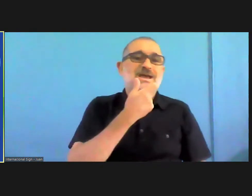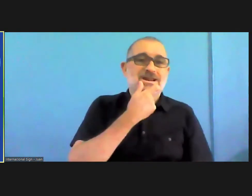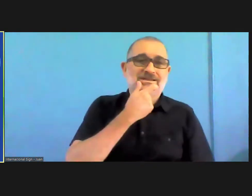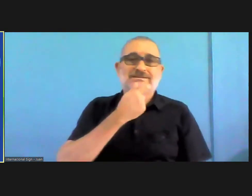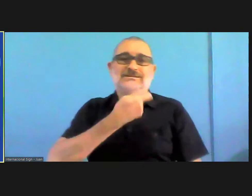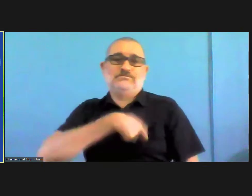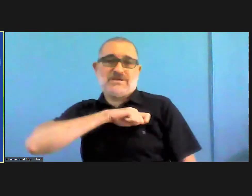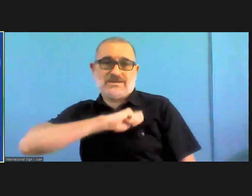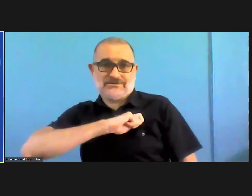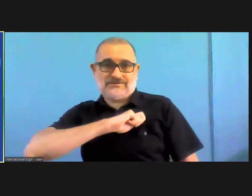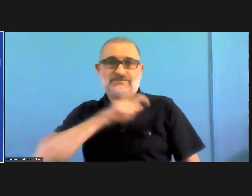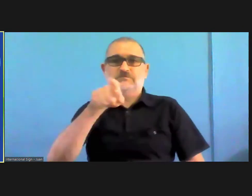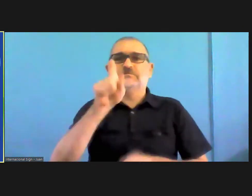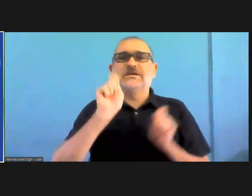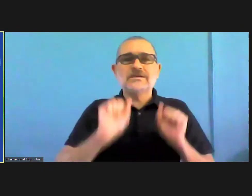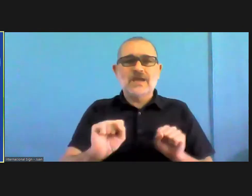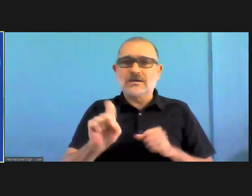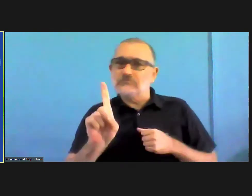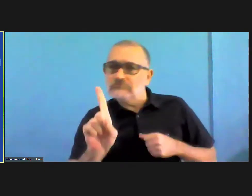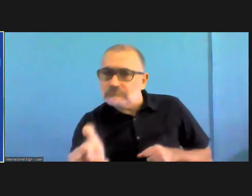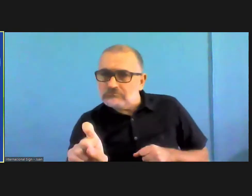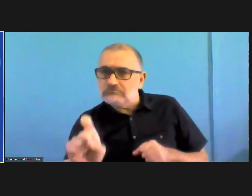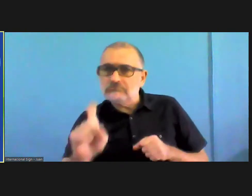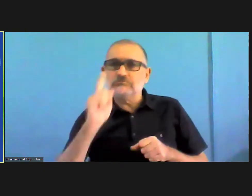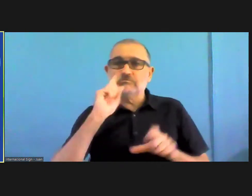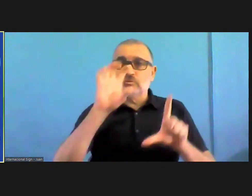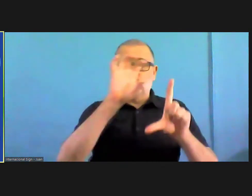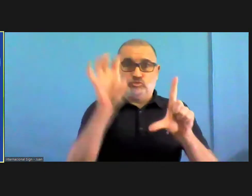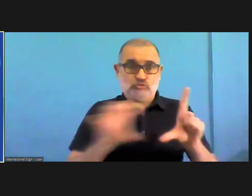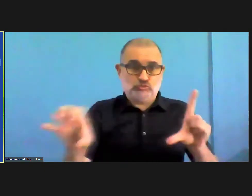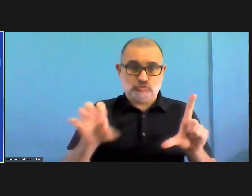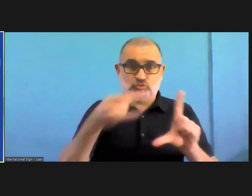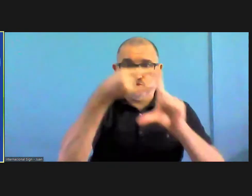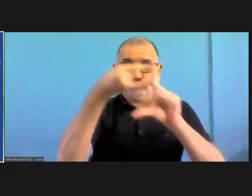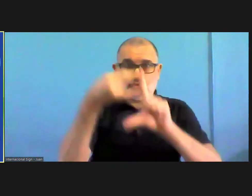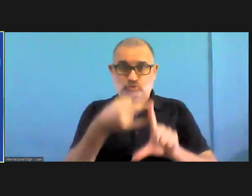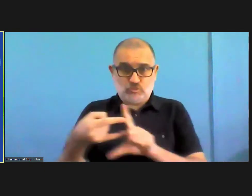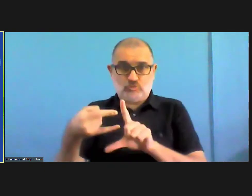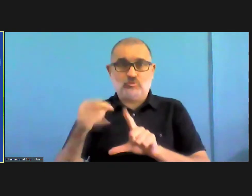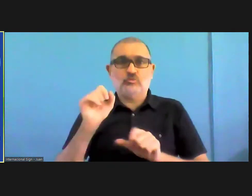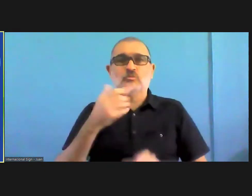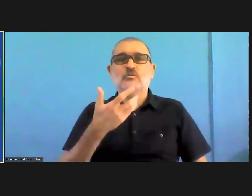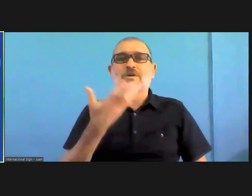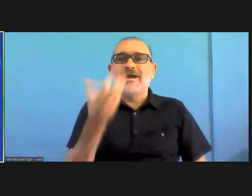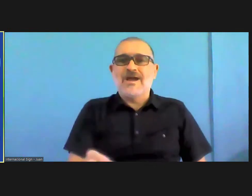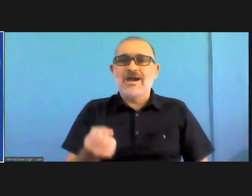And you can click on your language of choice, English, or Spanish.